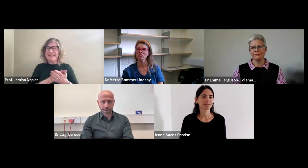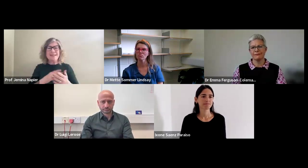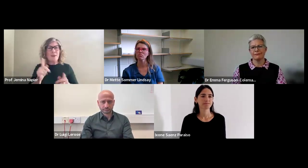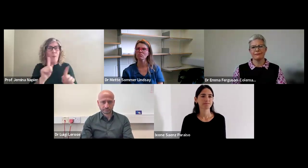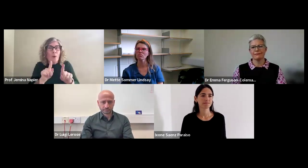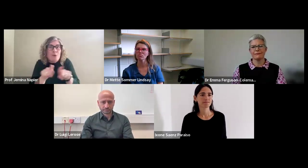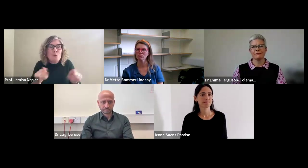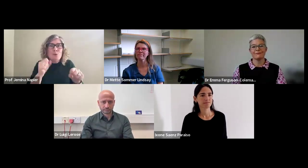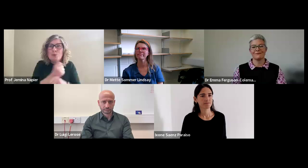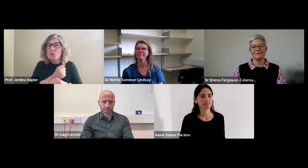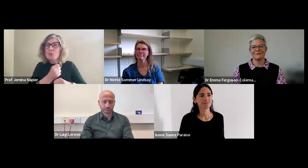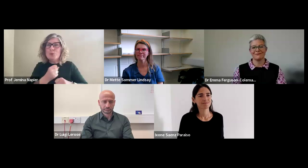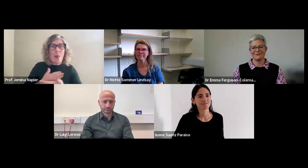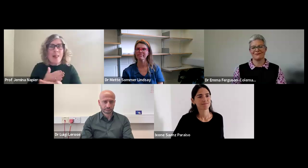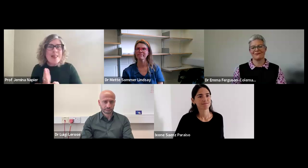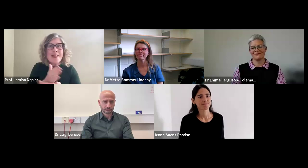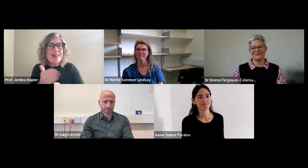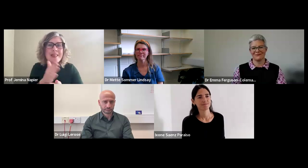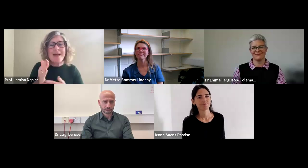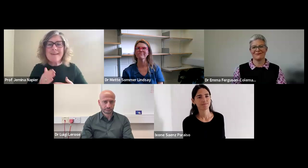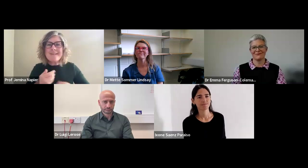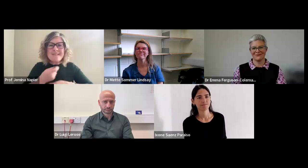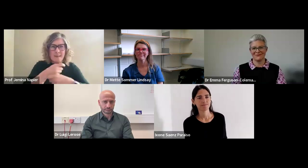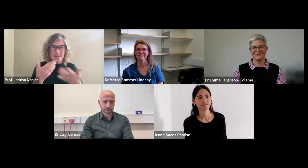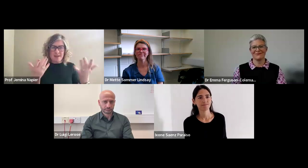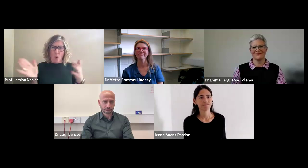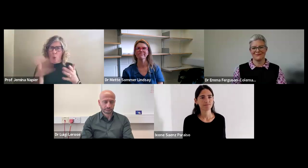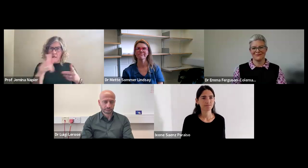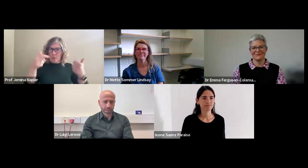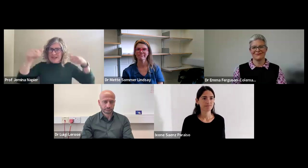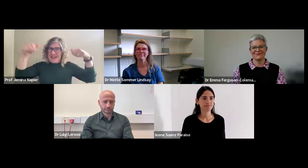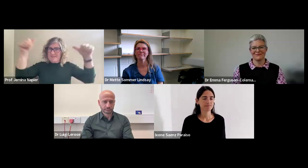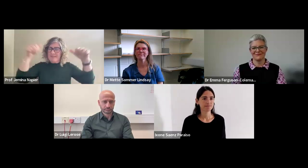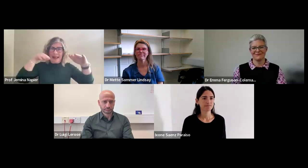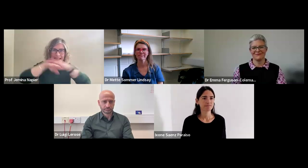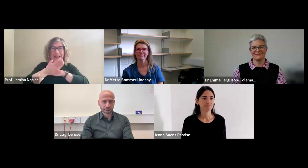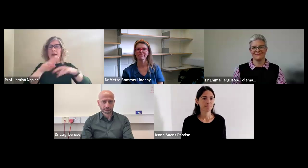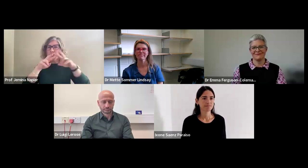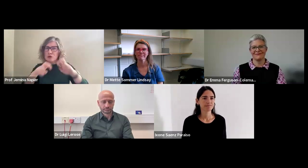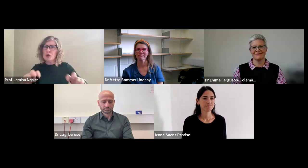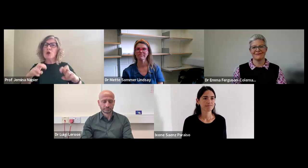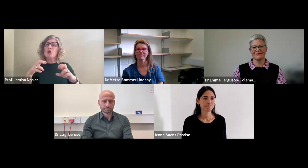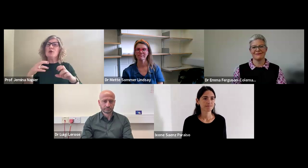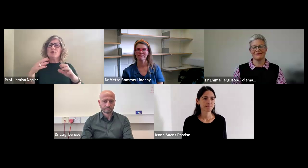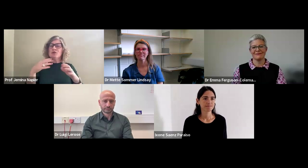leads us very neatly on to our second question: "what have you done to navigate those barriers